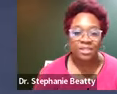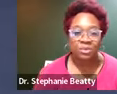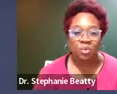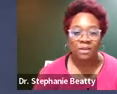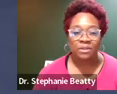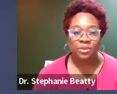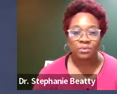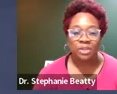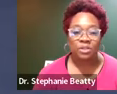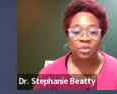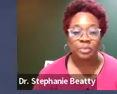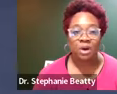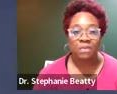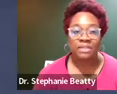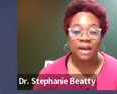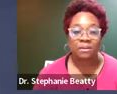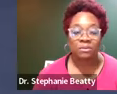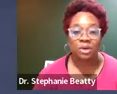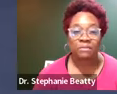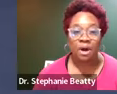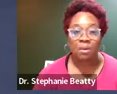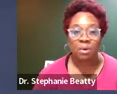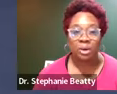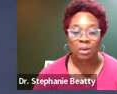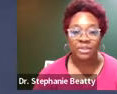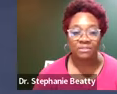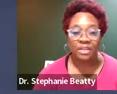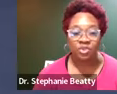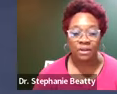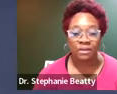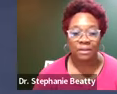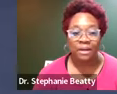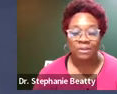I just wanted to touch a little bit on the title of our presentation.